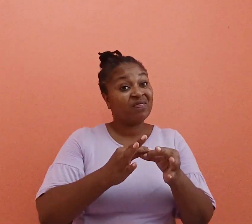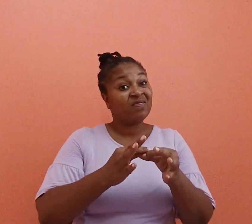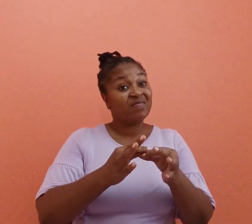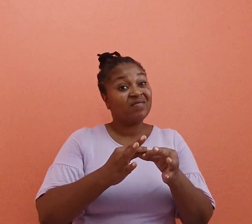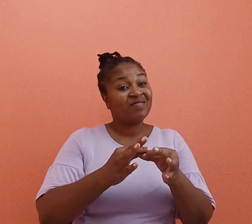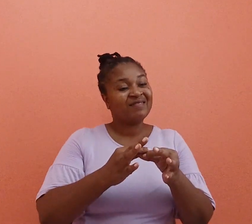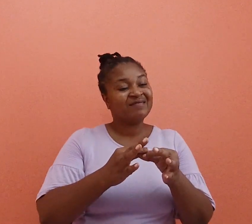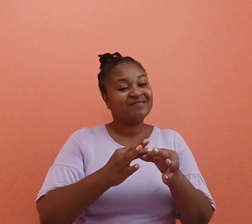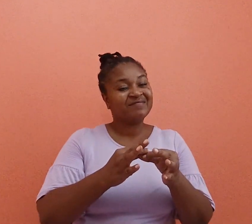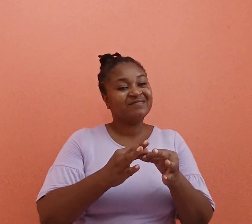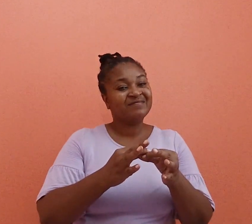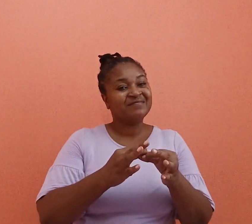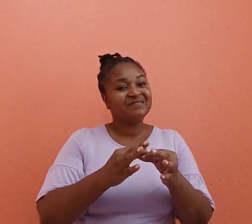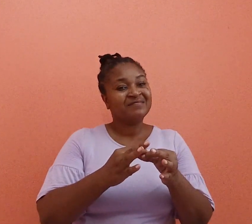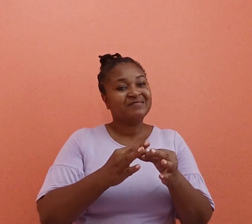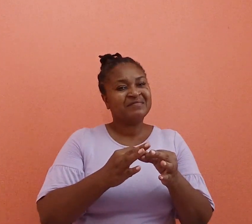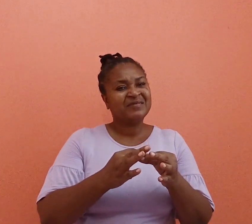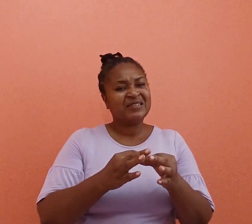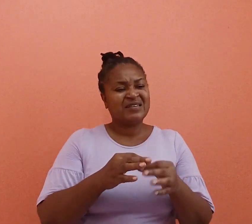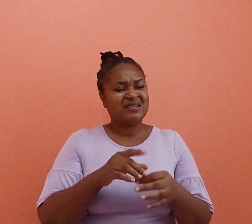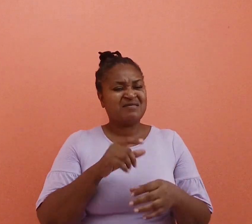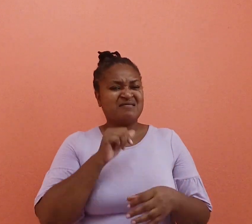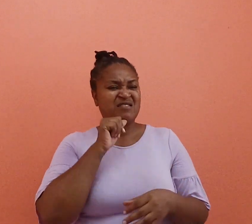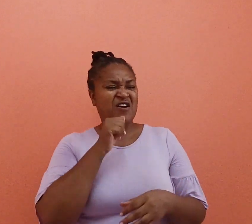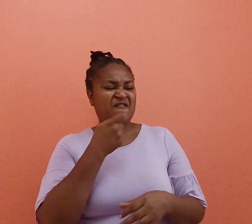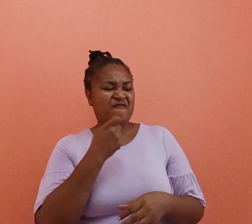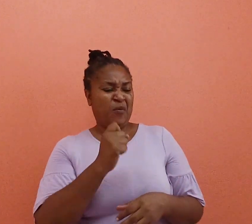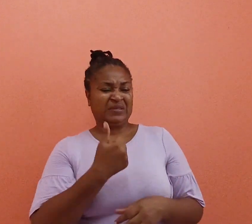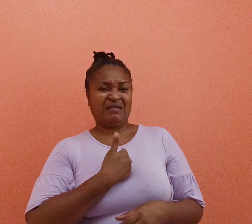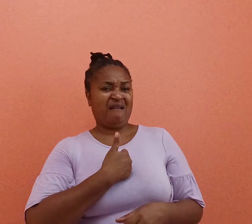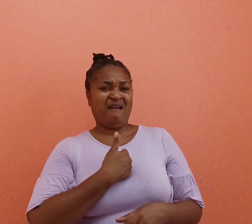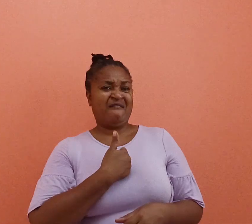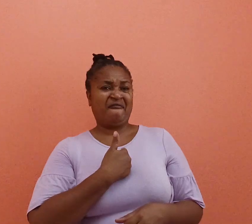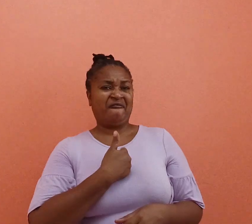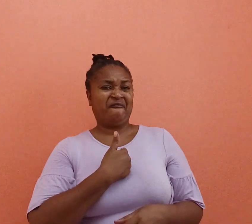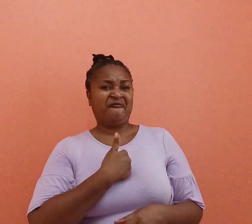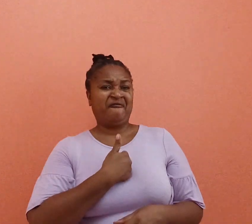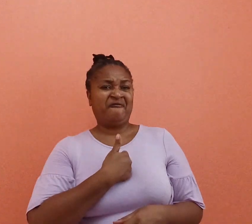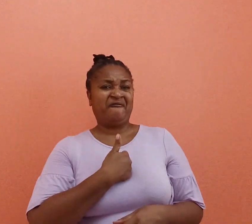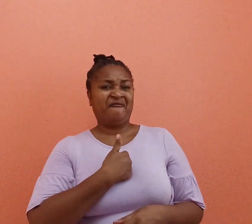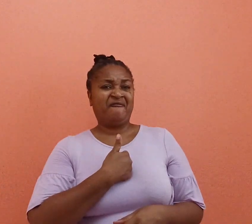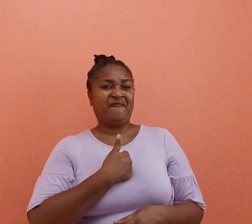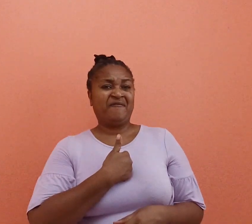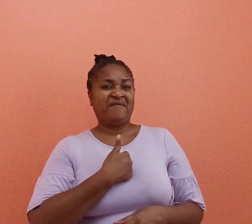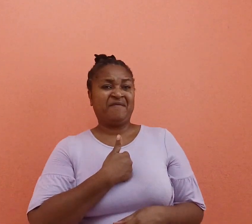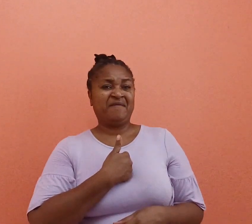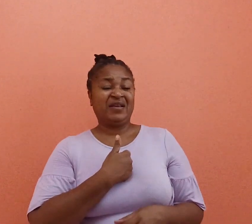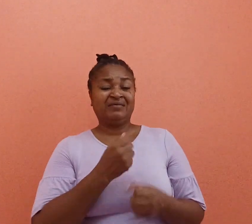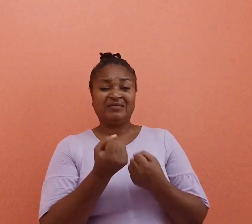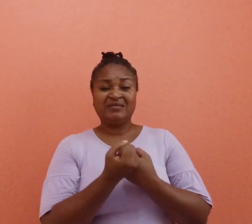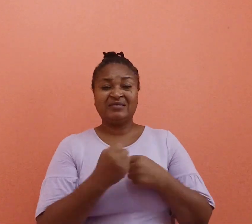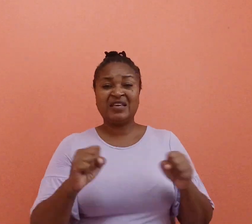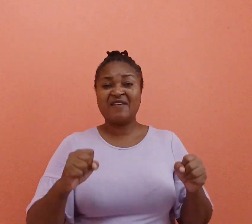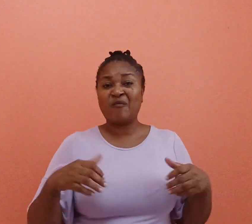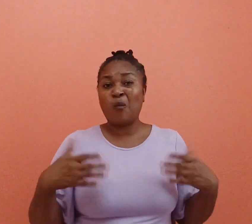and this is not from yourselves. It is a gift of God.